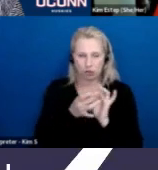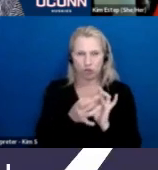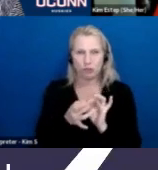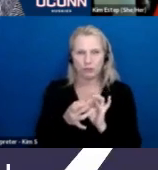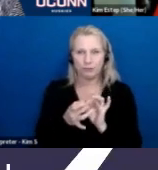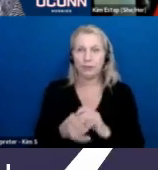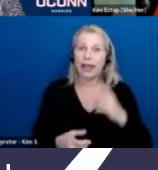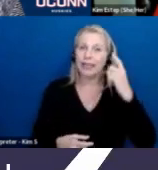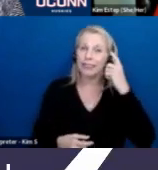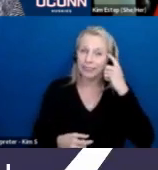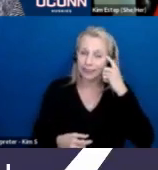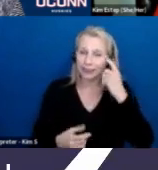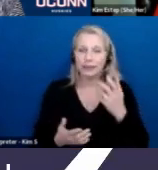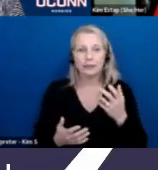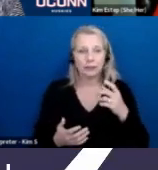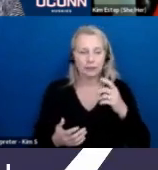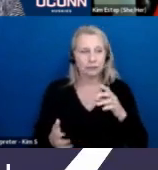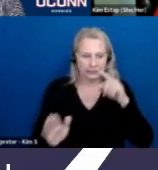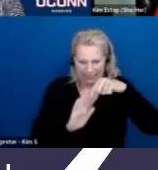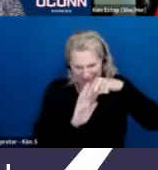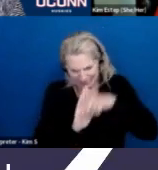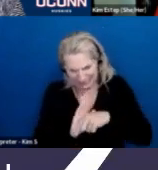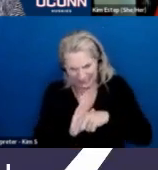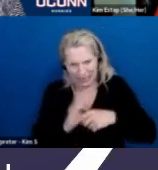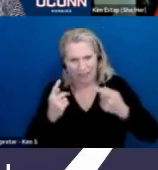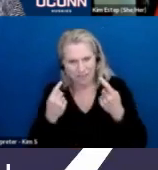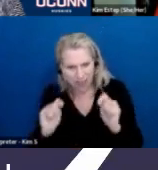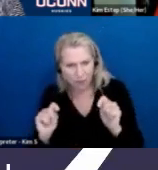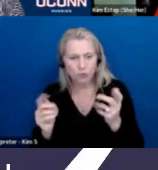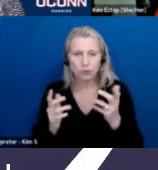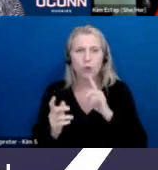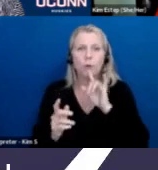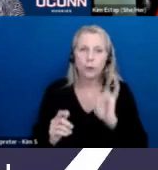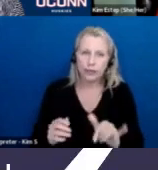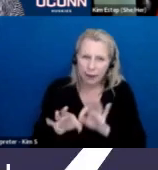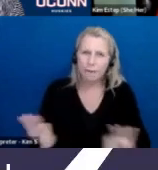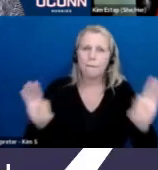that the intensity of care coordination efforts is really important to set the stage